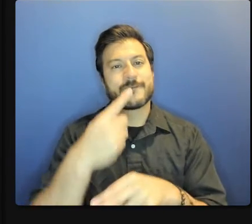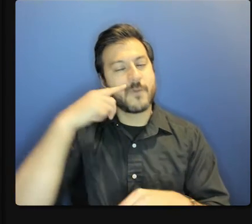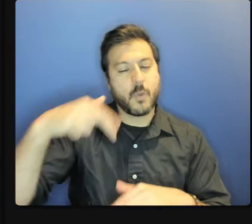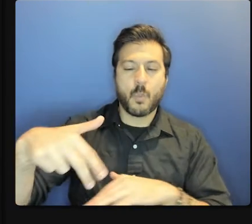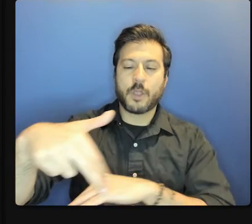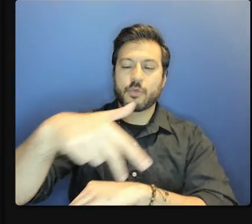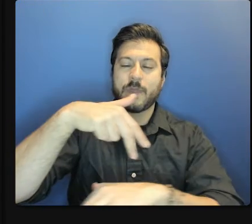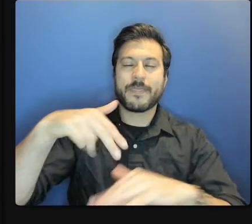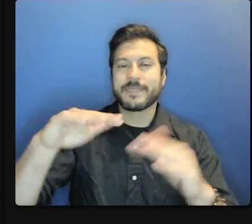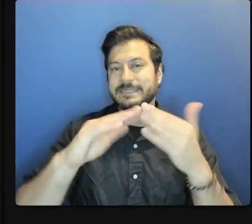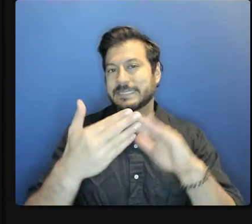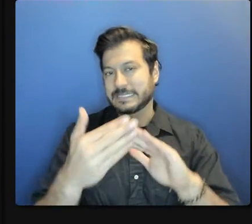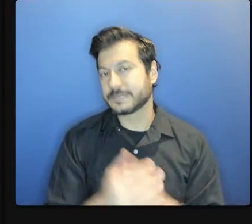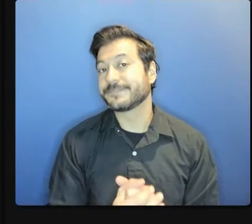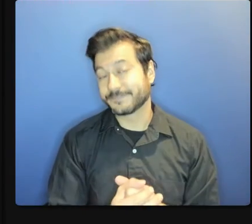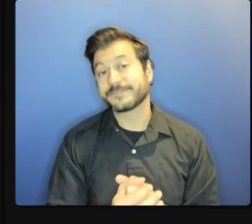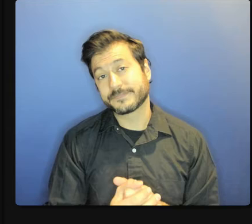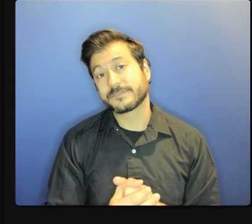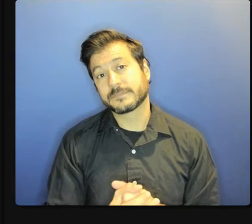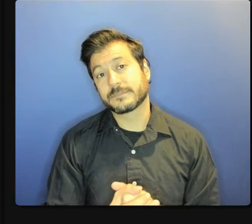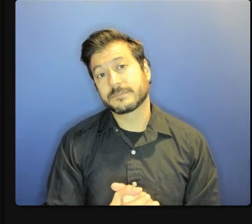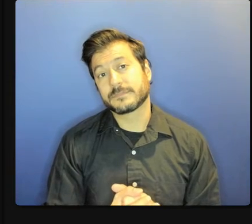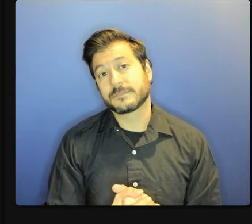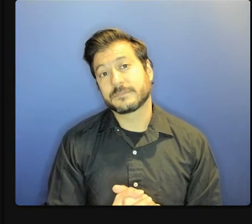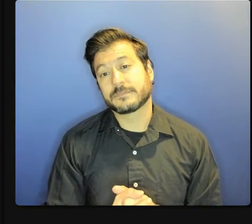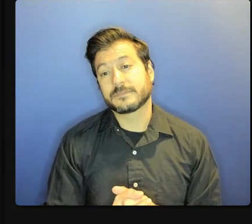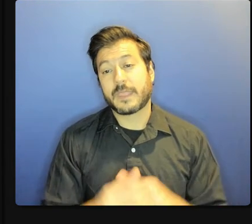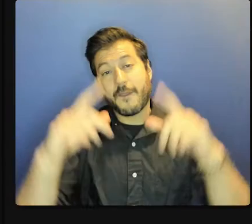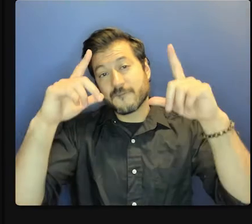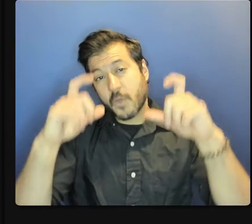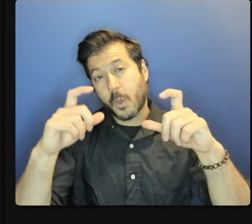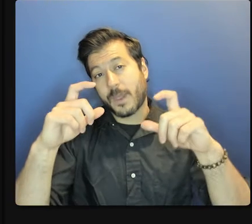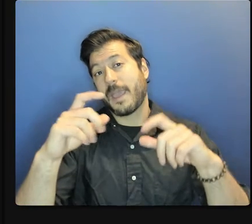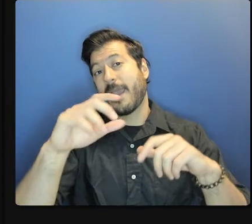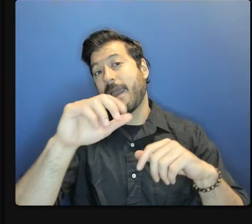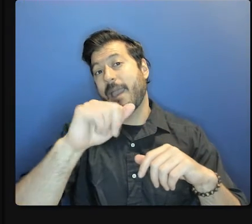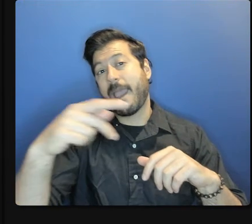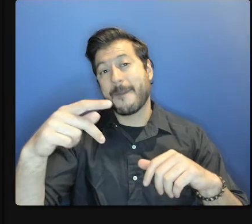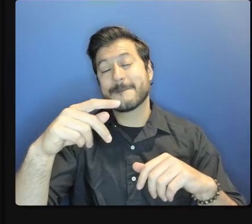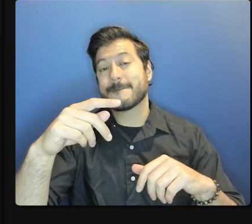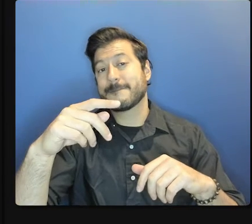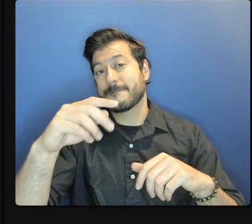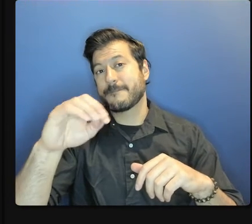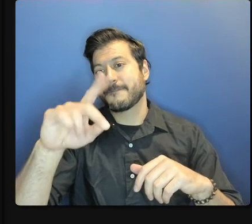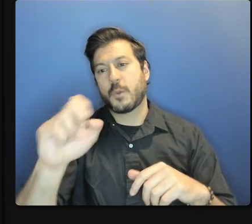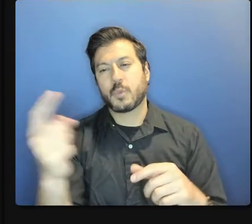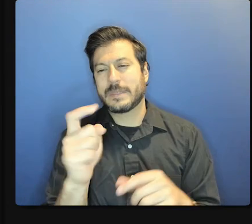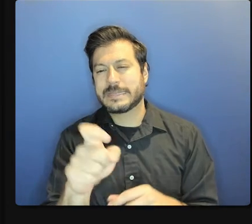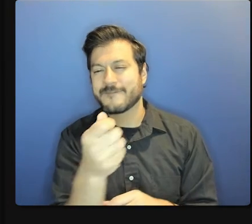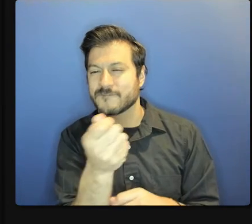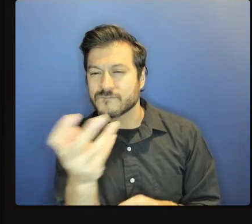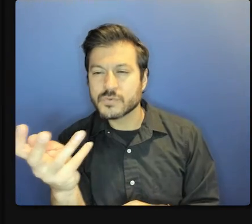Instead, it's used for walking around the city. In the photo and map modes, only a small subset of buttons are needed.